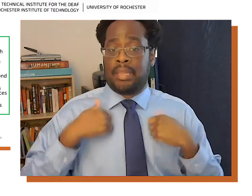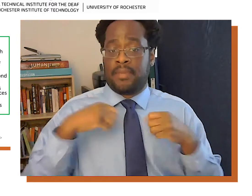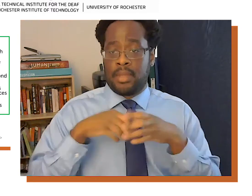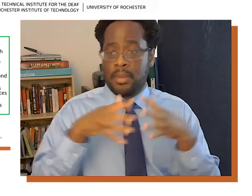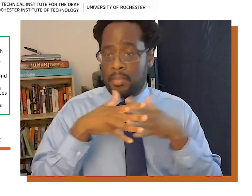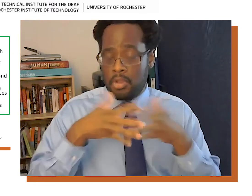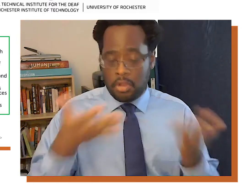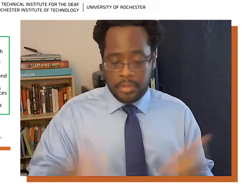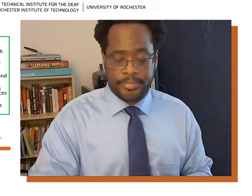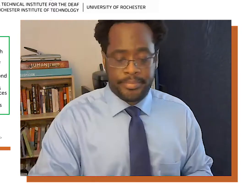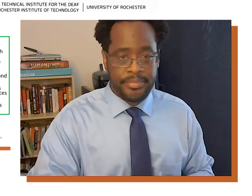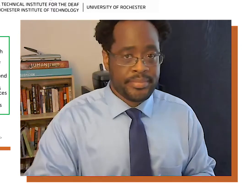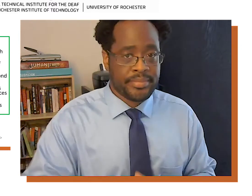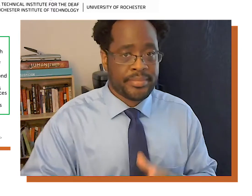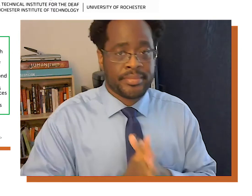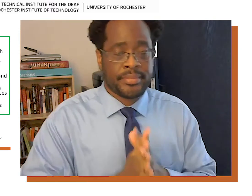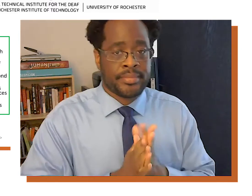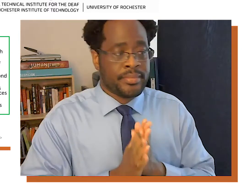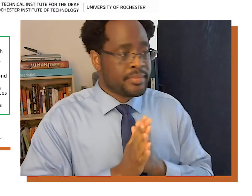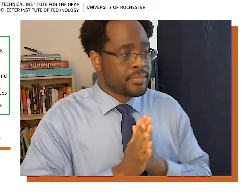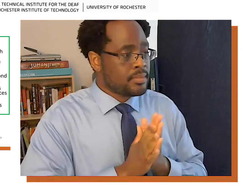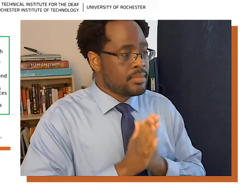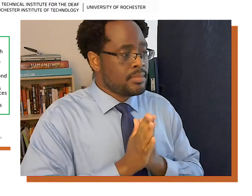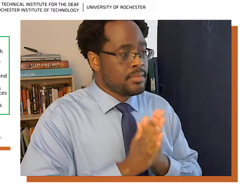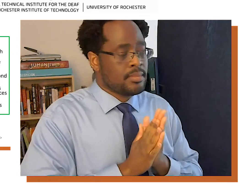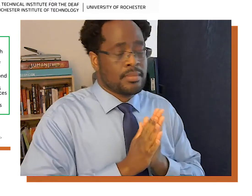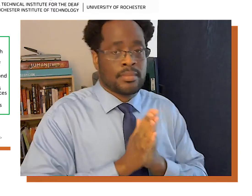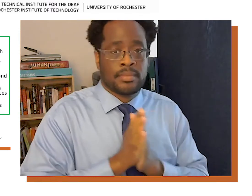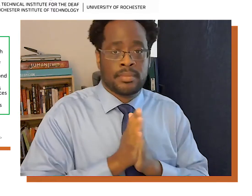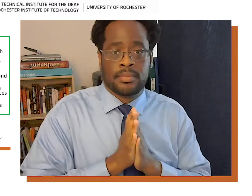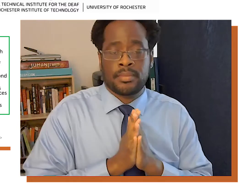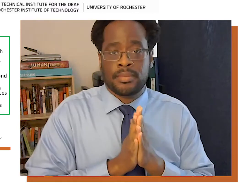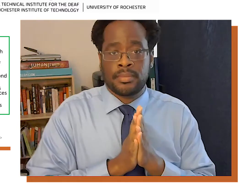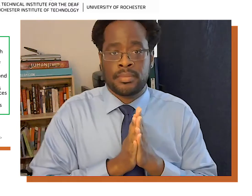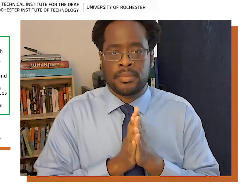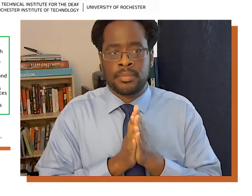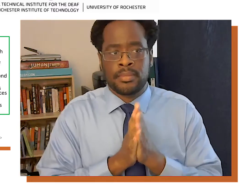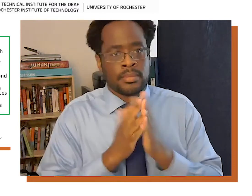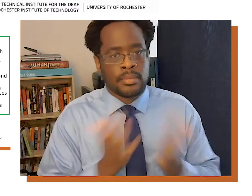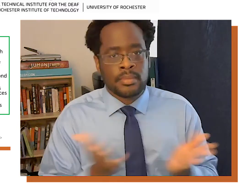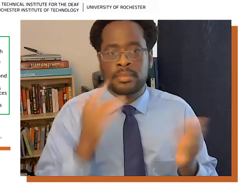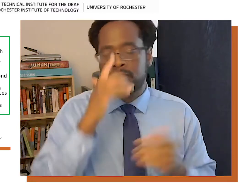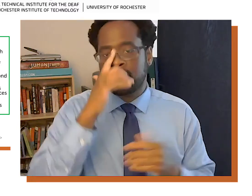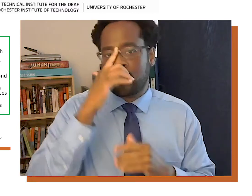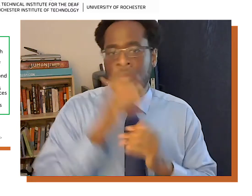Now, when we talk about a Black Deaf person living in America-- Black Deaf people in general living in America--